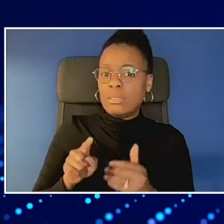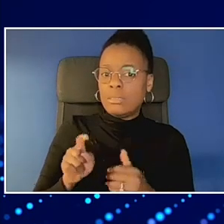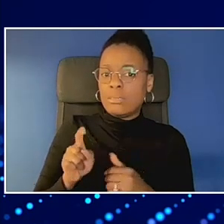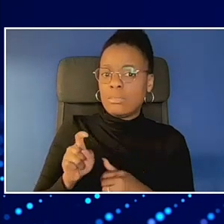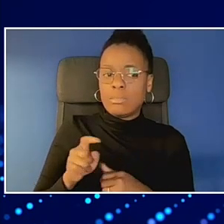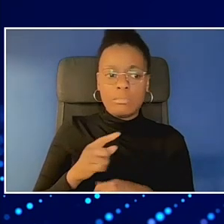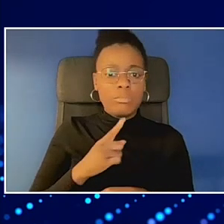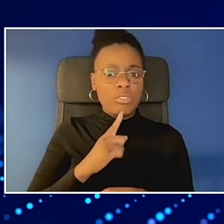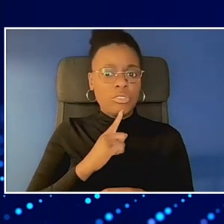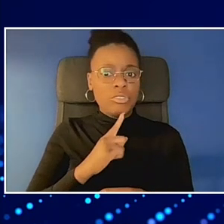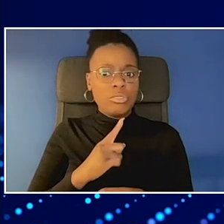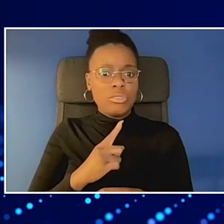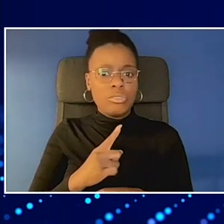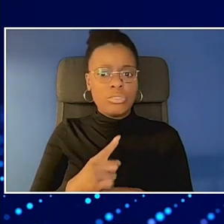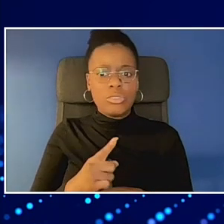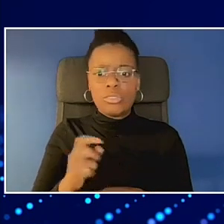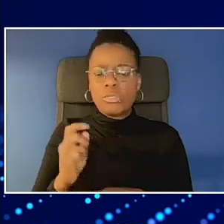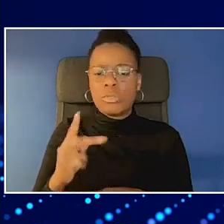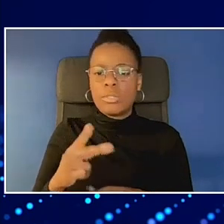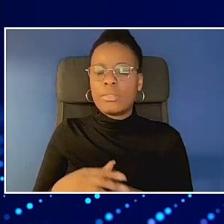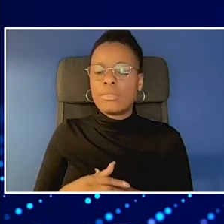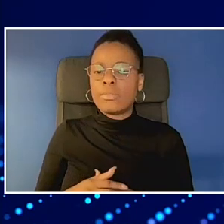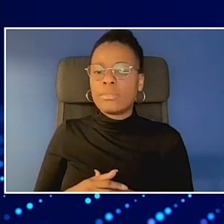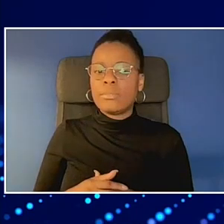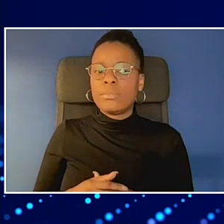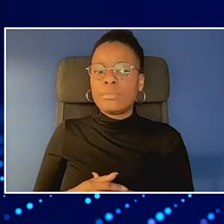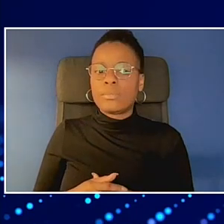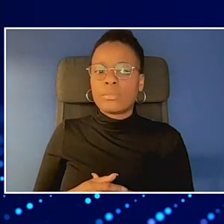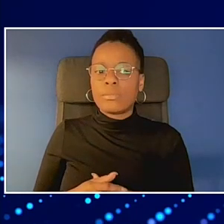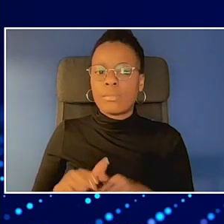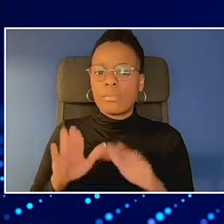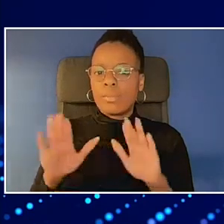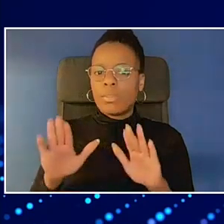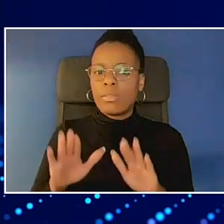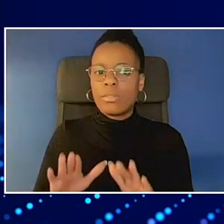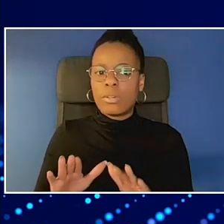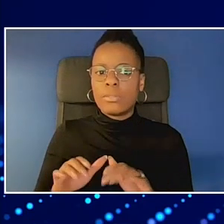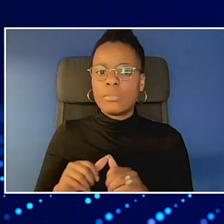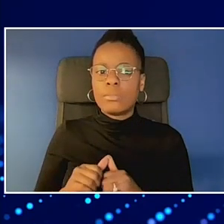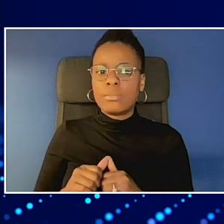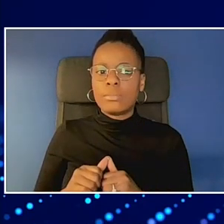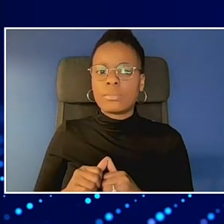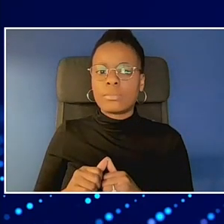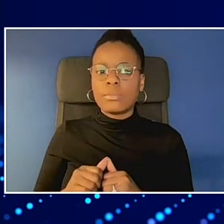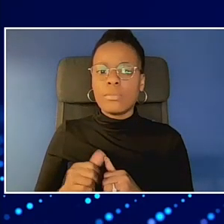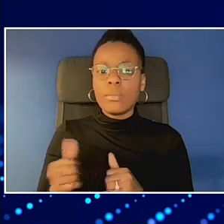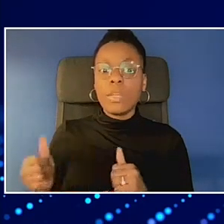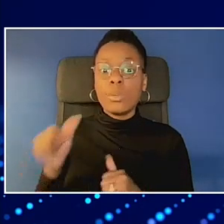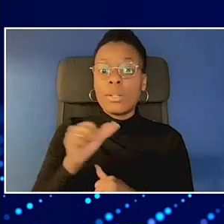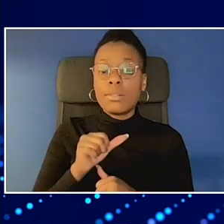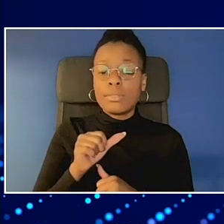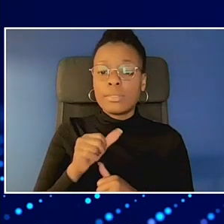Okay, great. Yeah. That'd be great. Yeah. We can circle back to that. Anyone else have a question or a comment